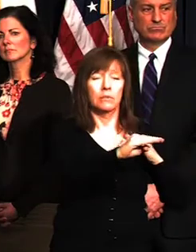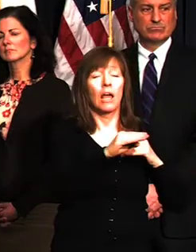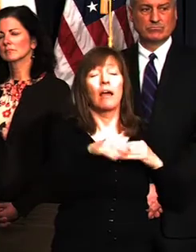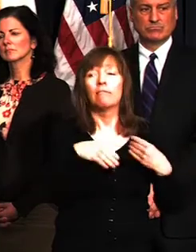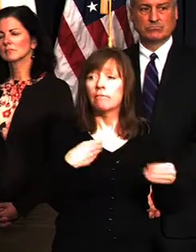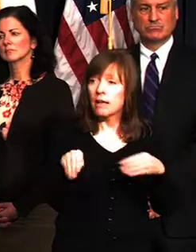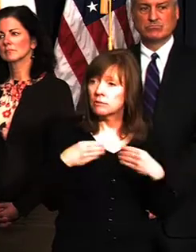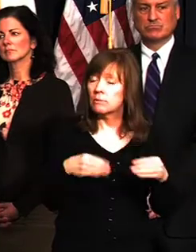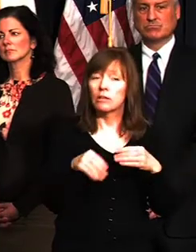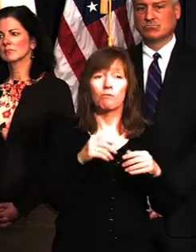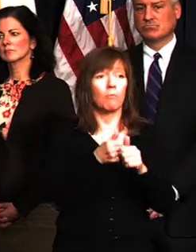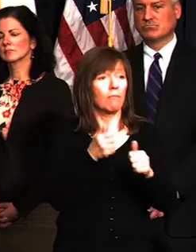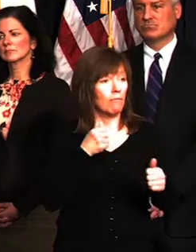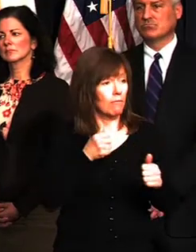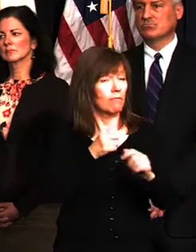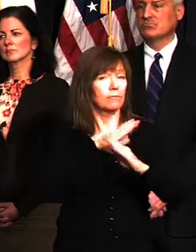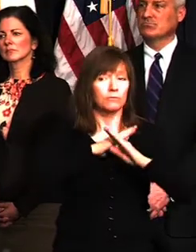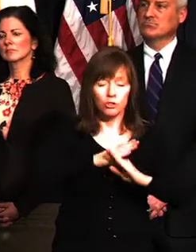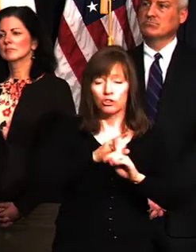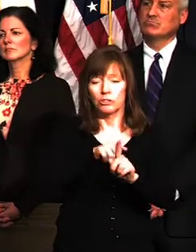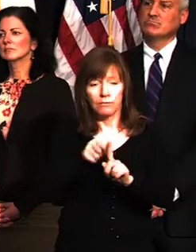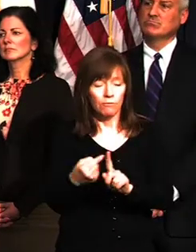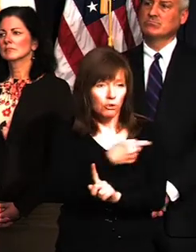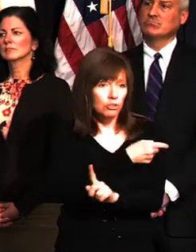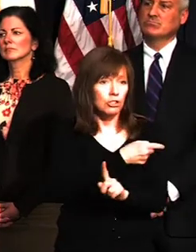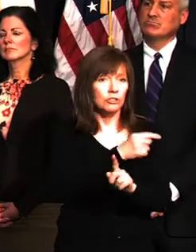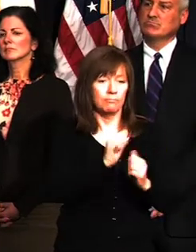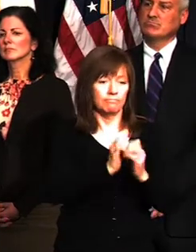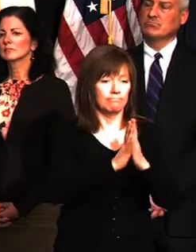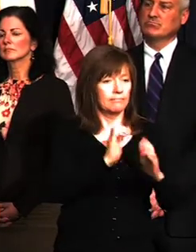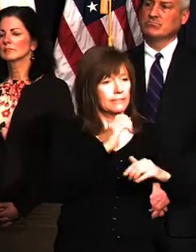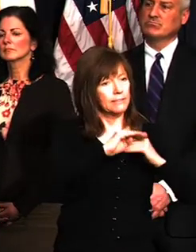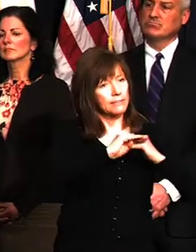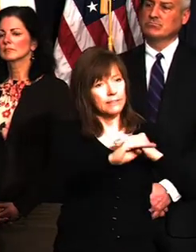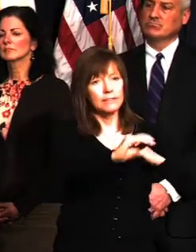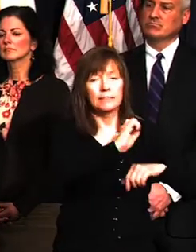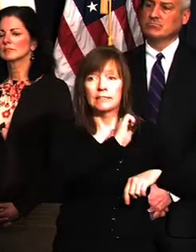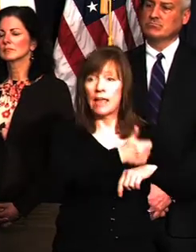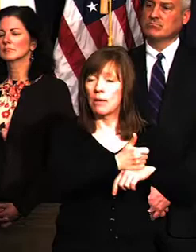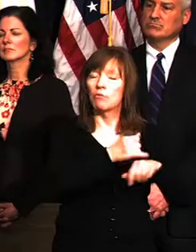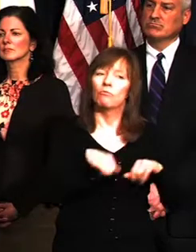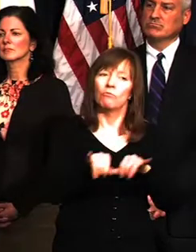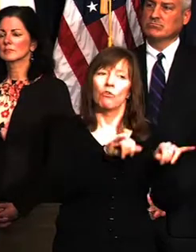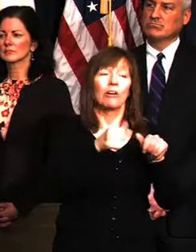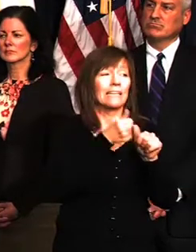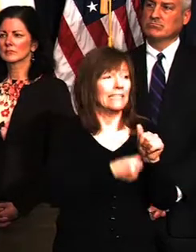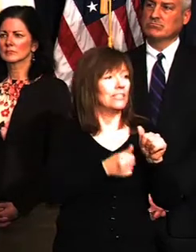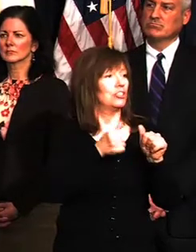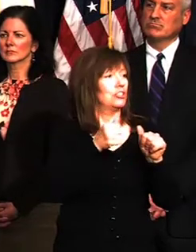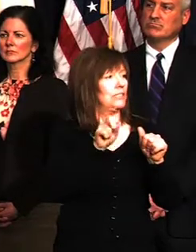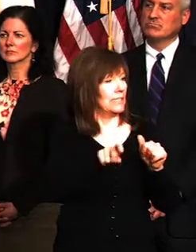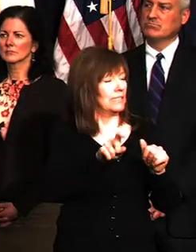diversion, and stabilization, depending upon the unique needs of each family. We are also